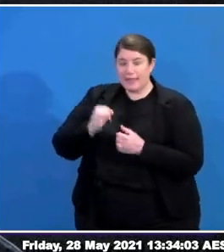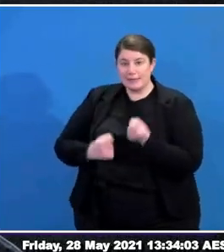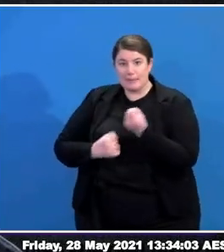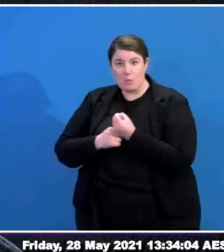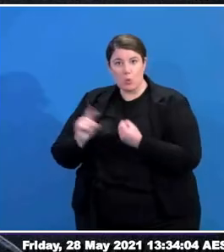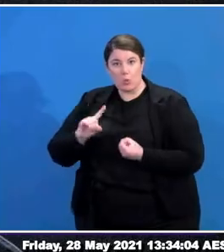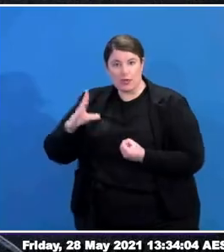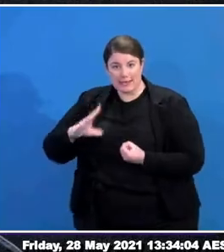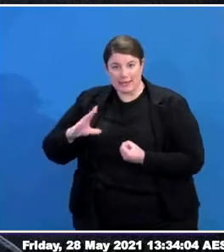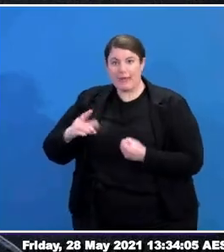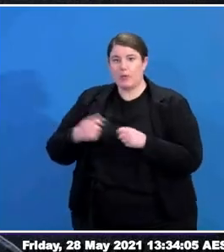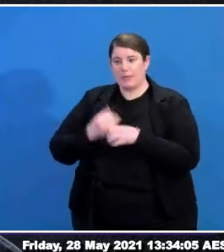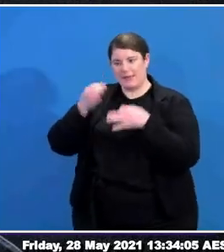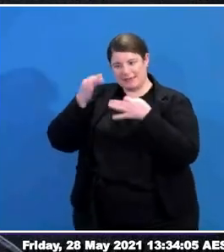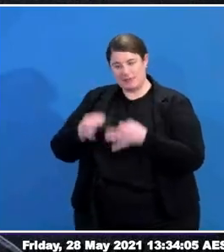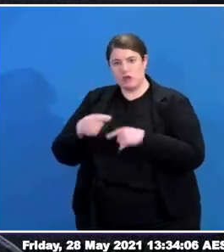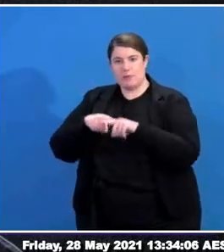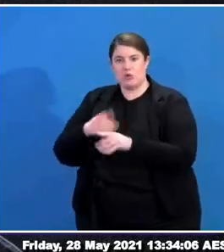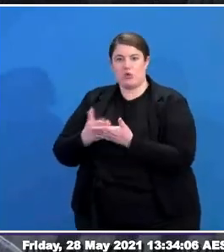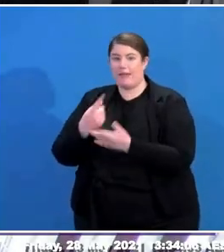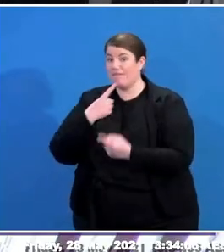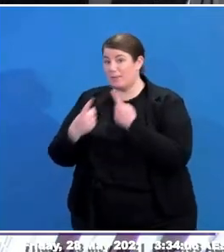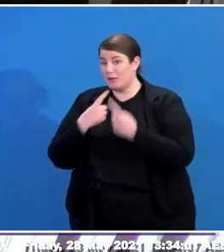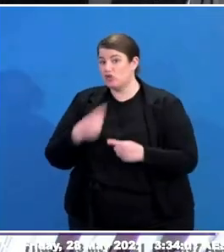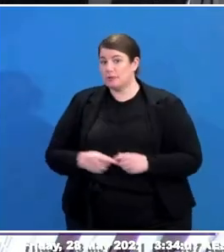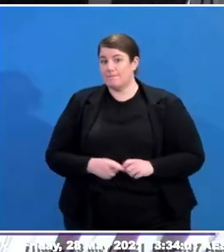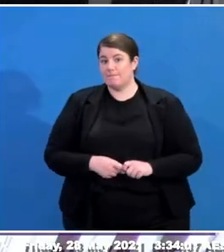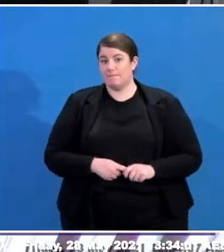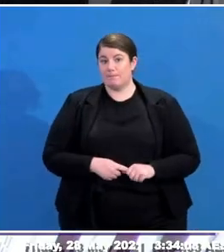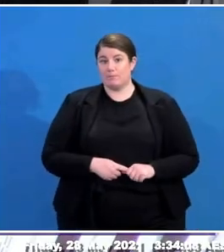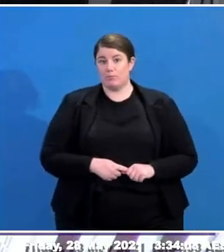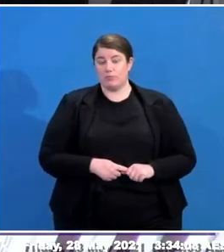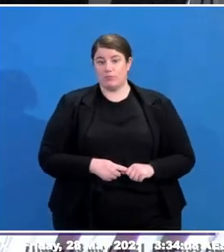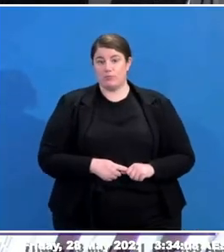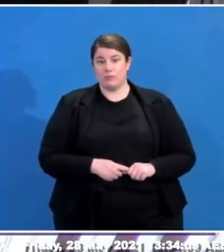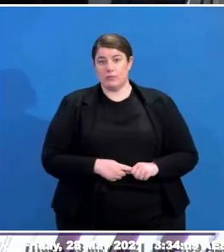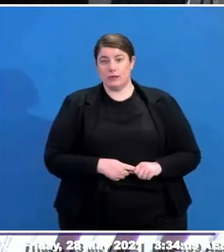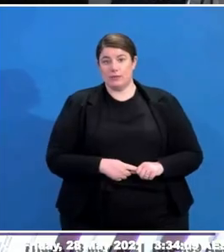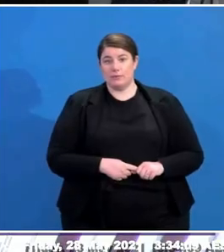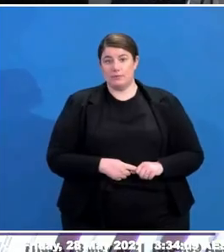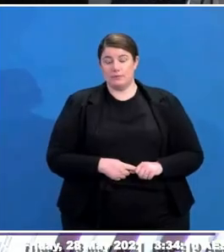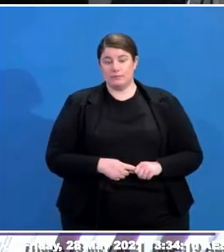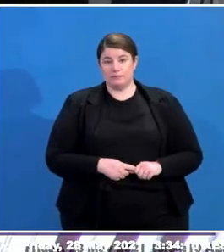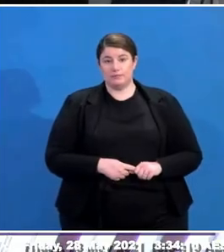and then we have to make the decisions based on that information. Is there any space for, I guess, synergies based on